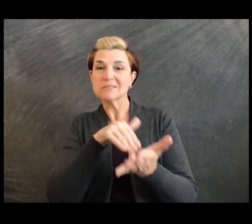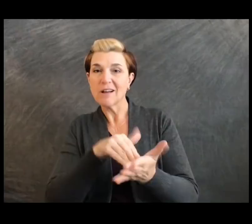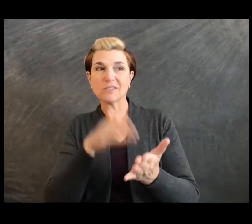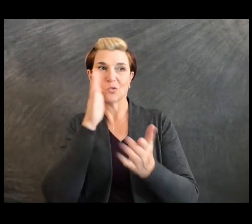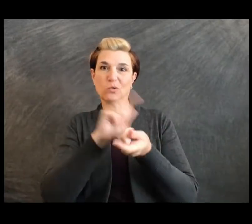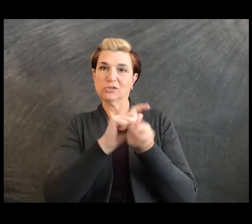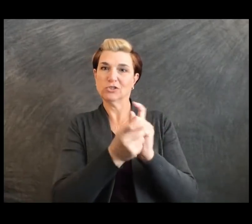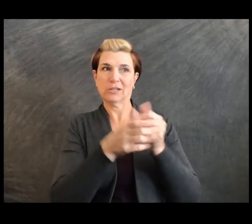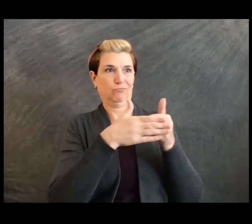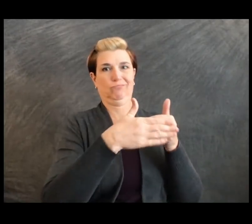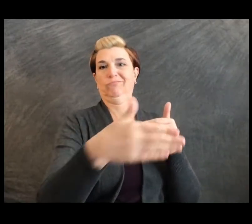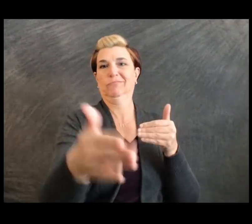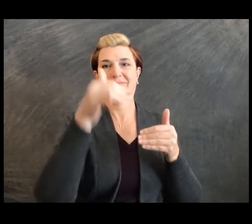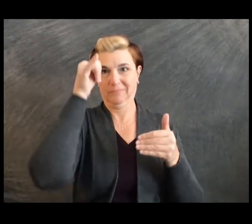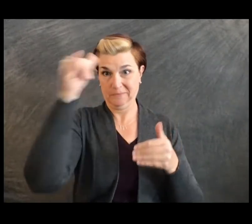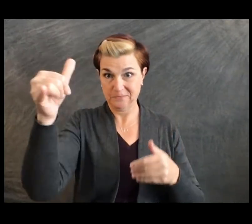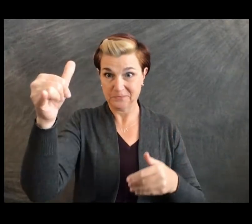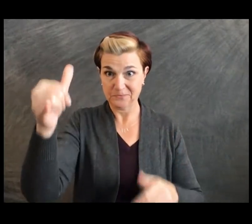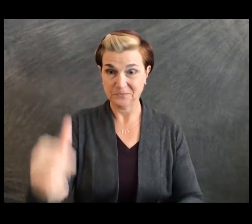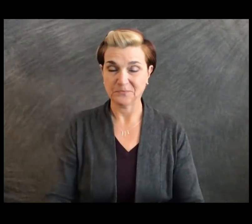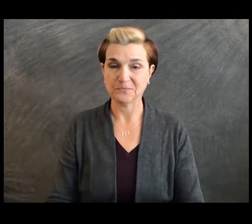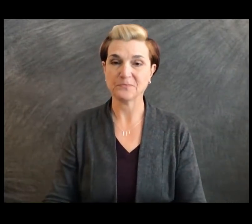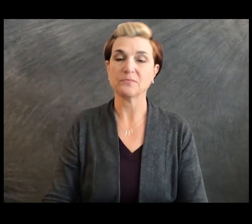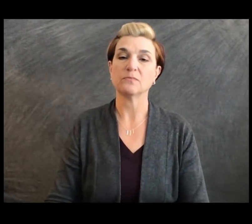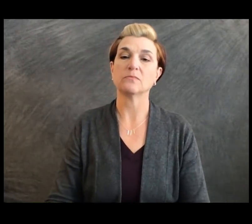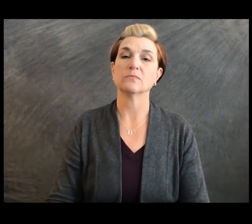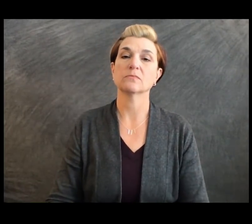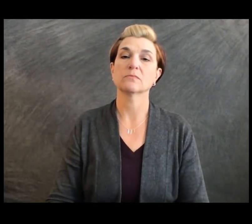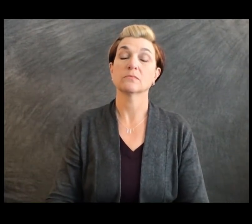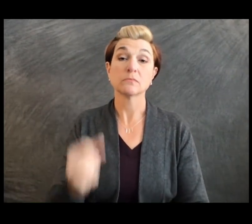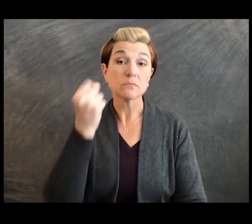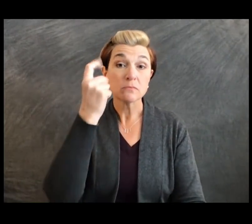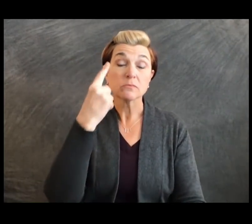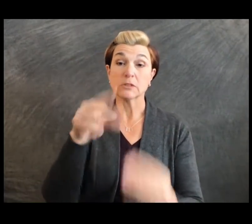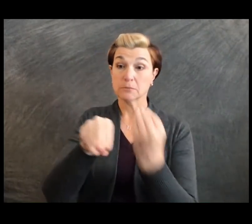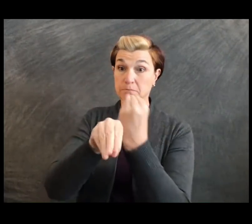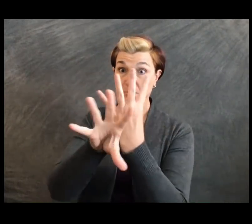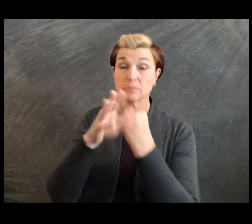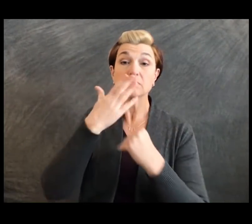right now this will reduce the chance of infection and preserve hospital capacity